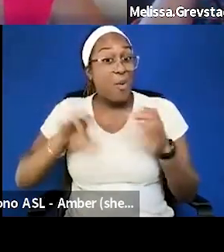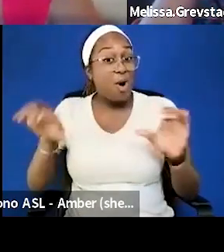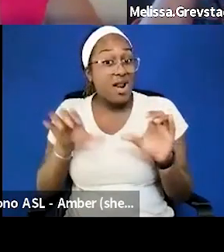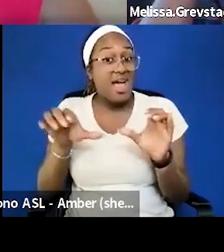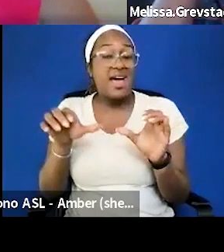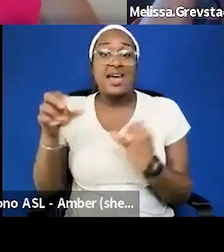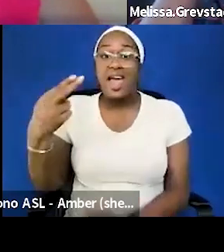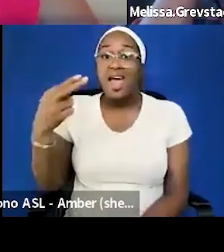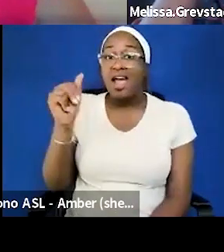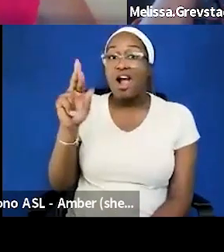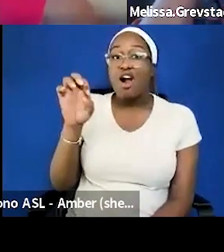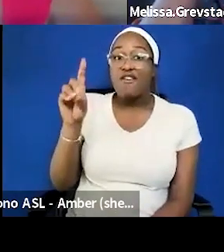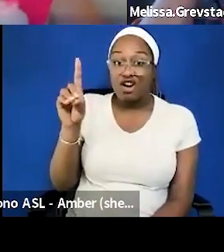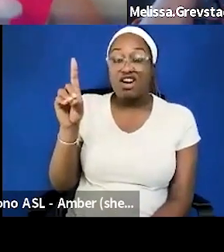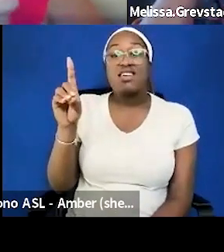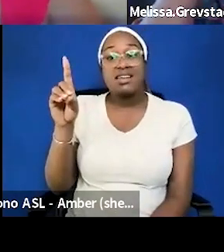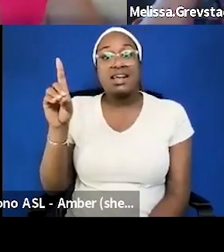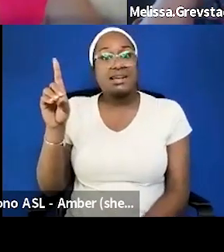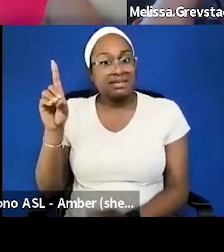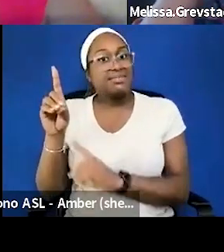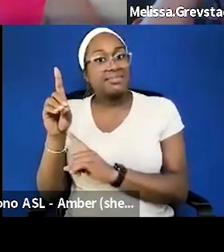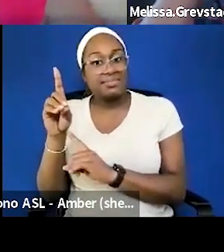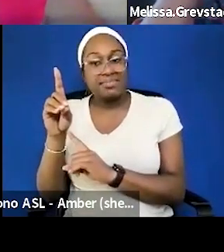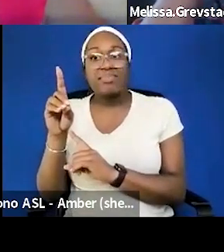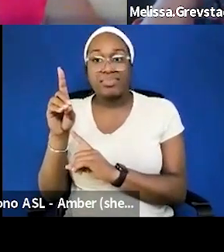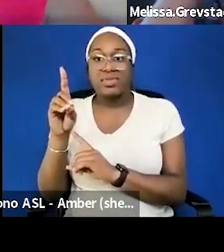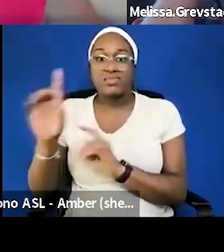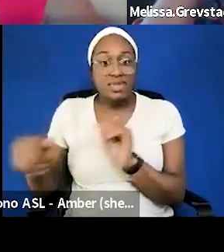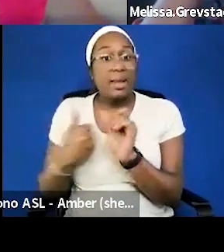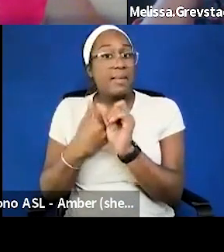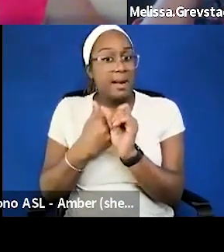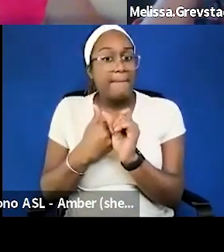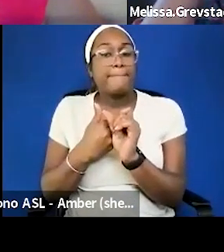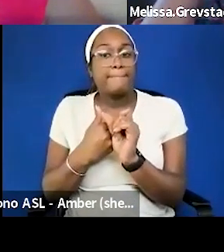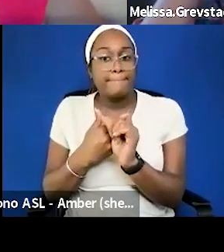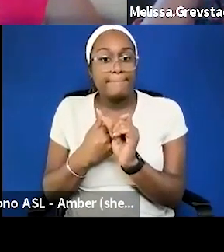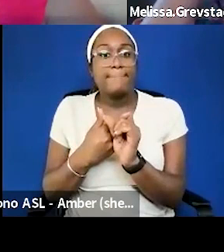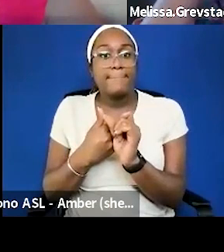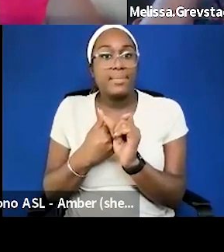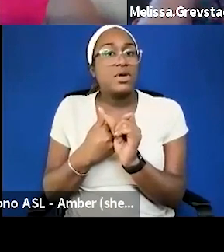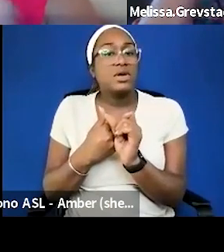and Deloitte Access Economics to really like, you know, back that up was something that people